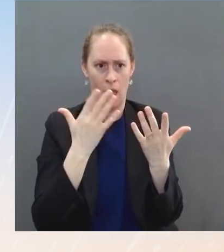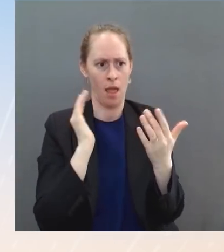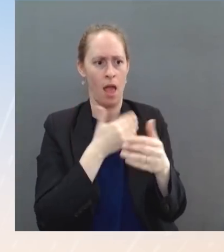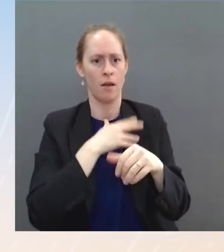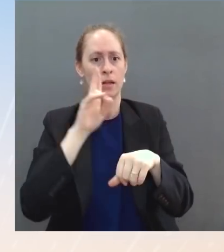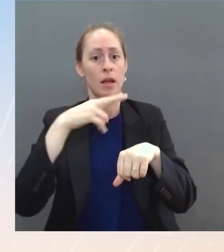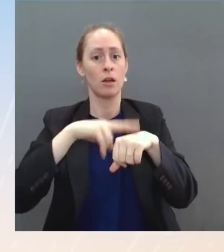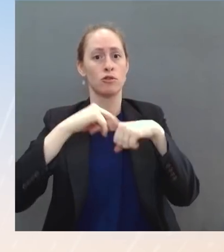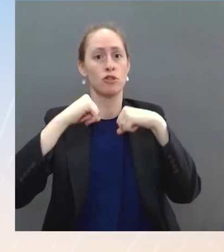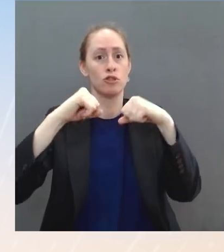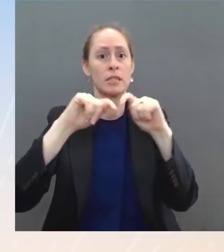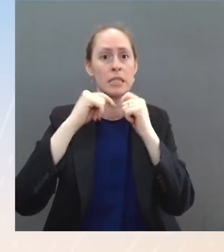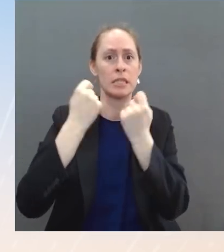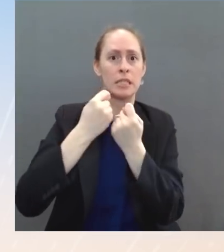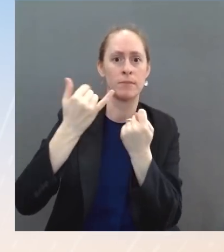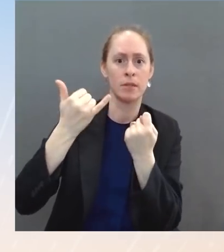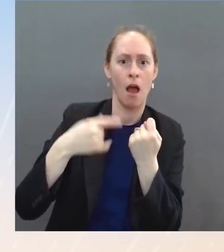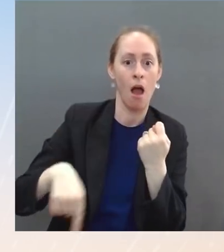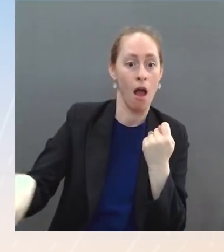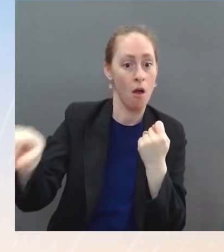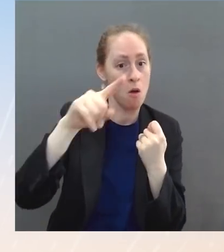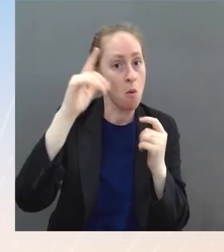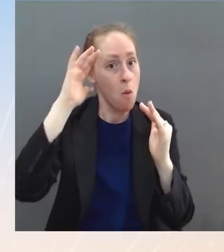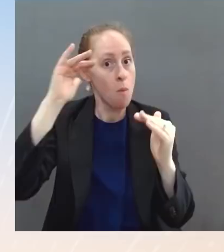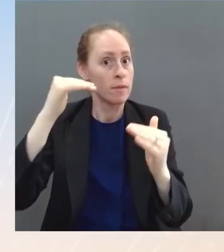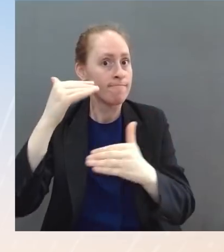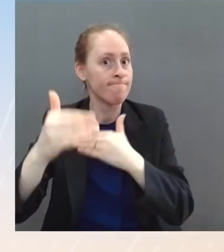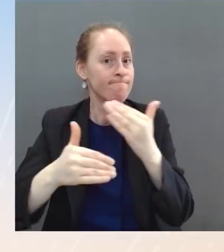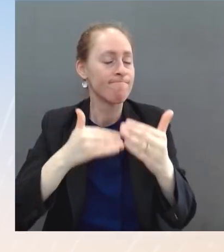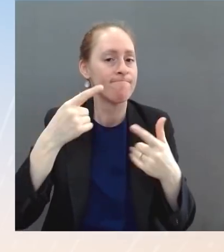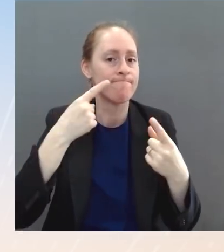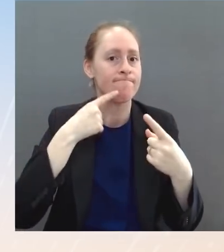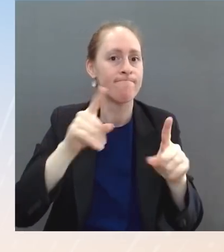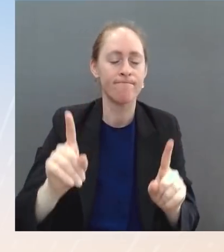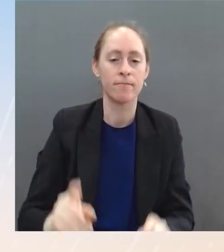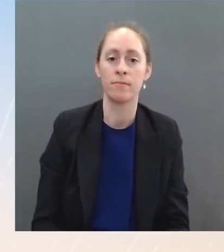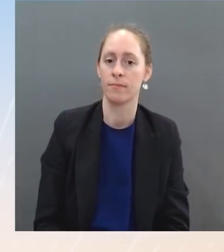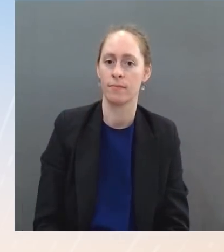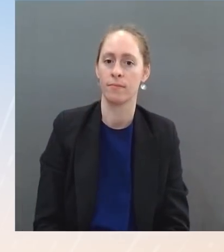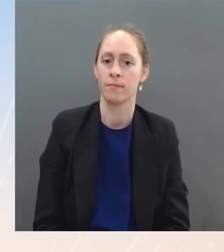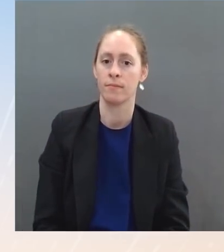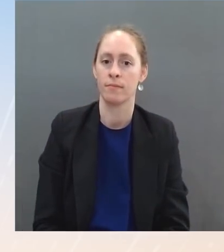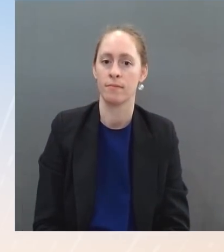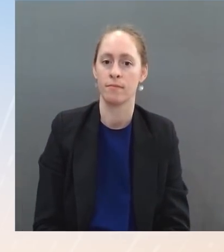on putting necessary pressure on. That includes significant consequences